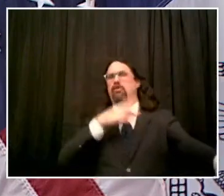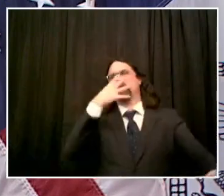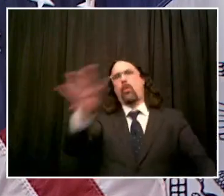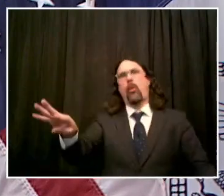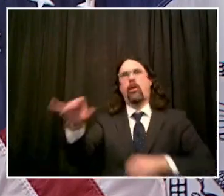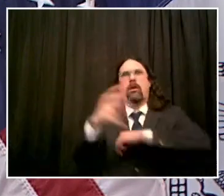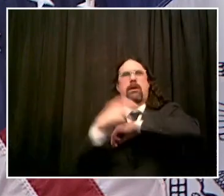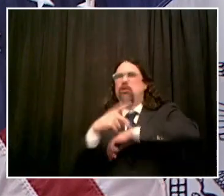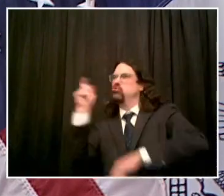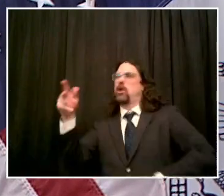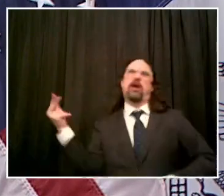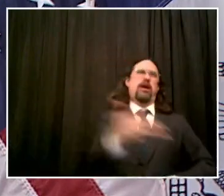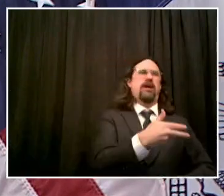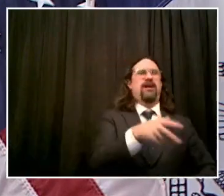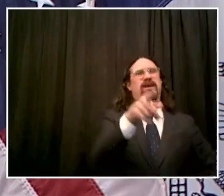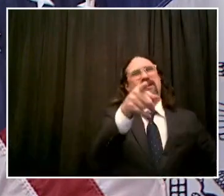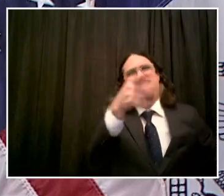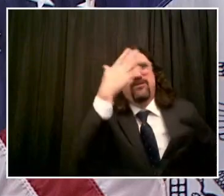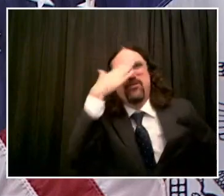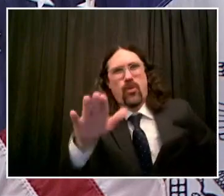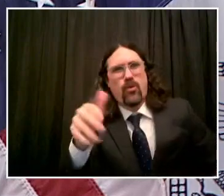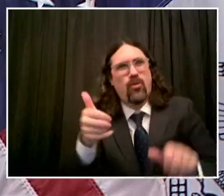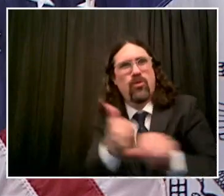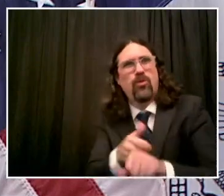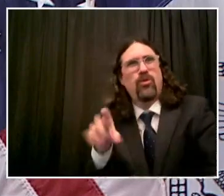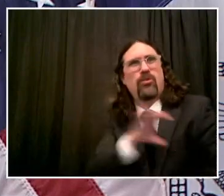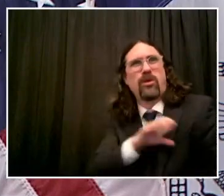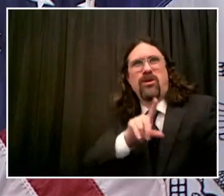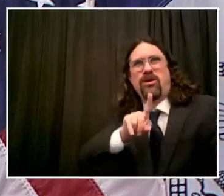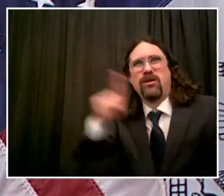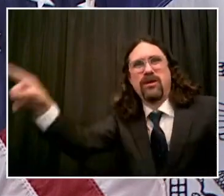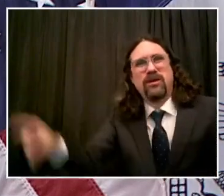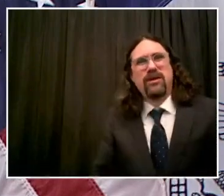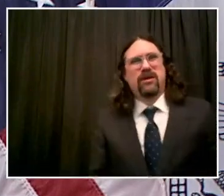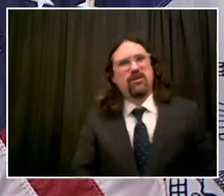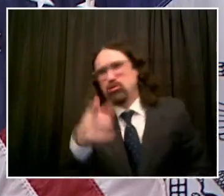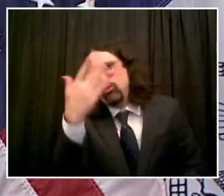LOCATION TO ANOTHER LOCATION